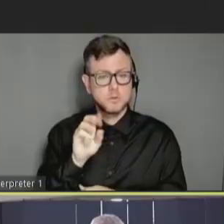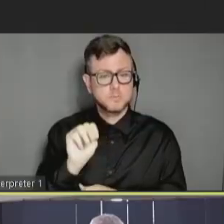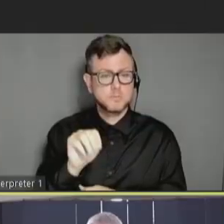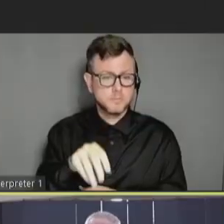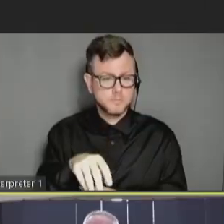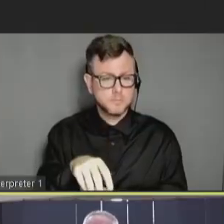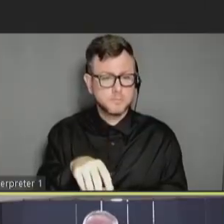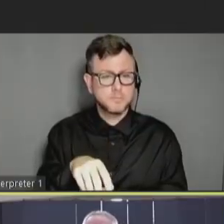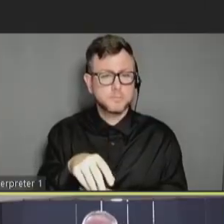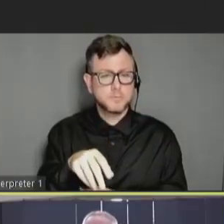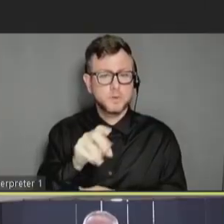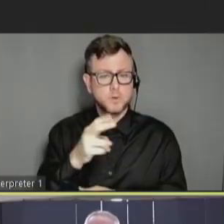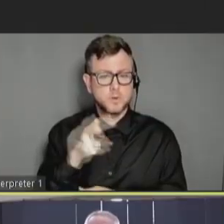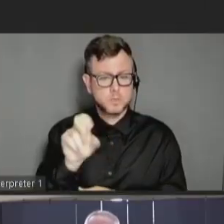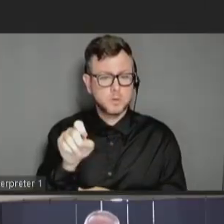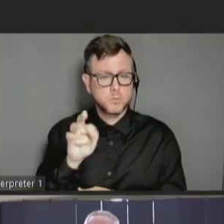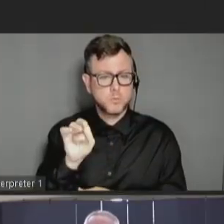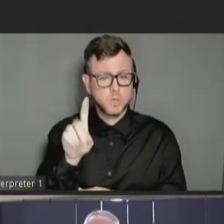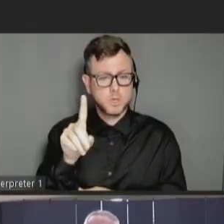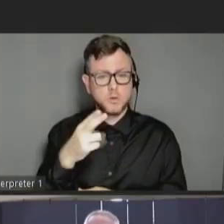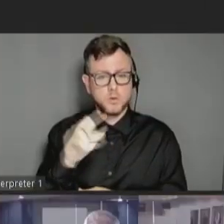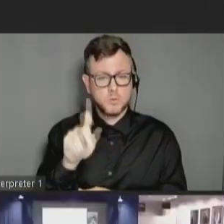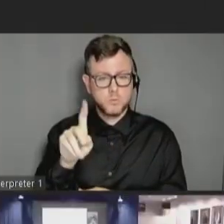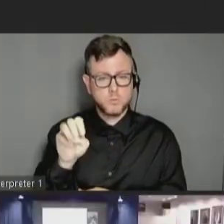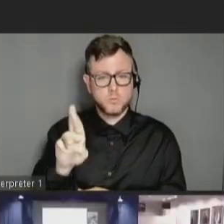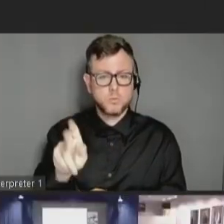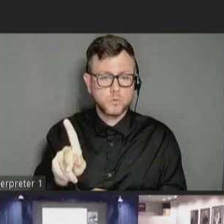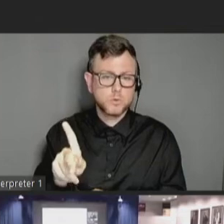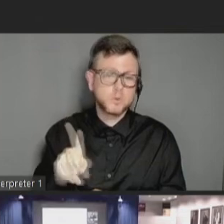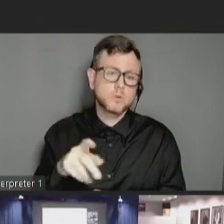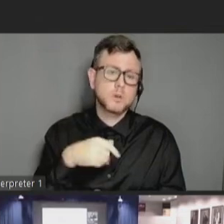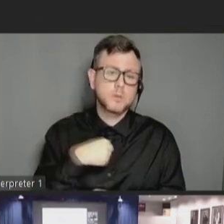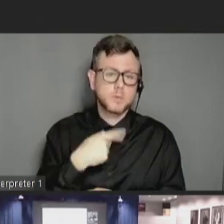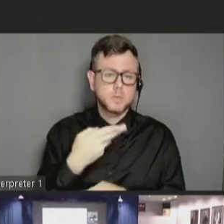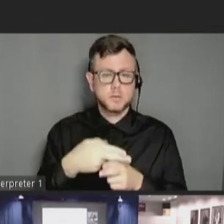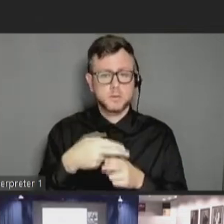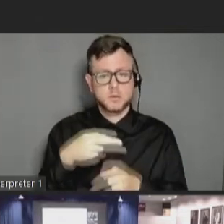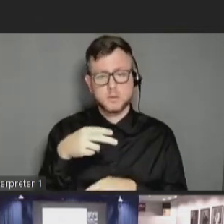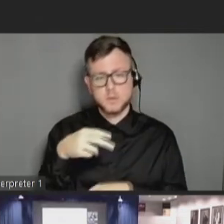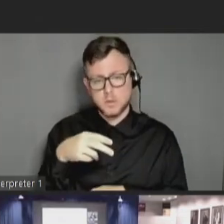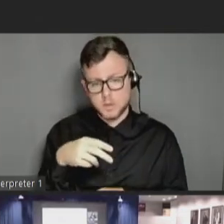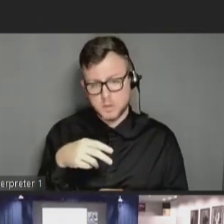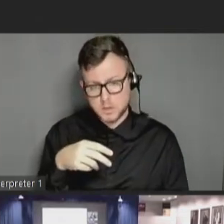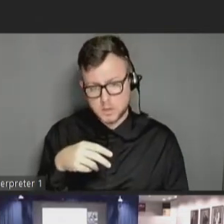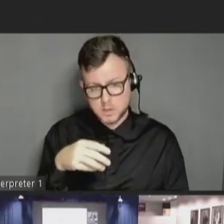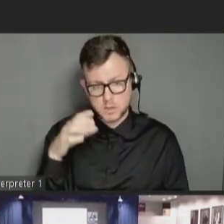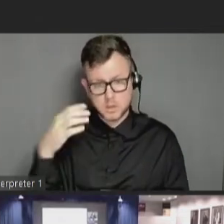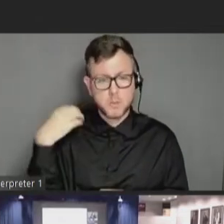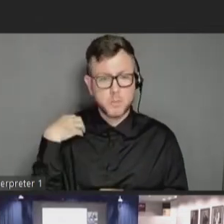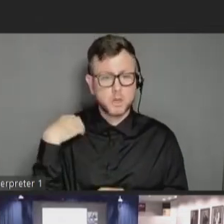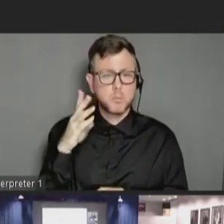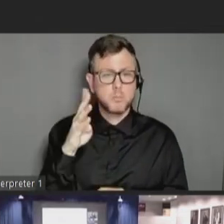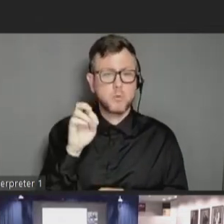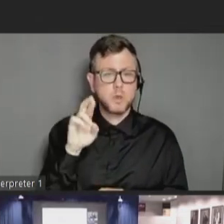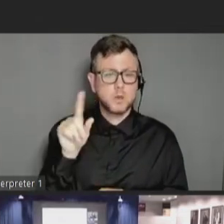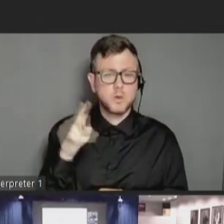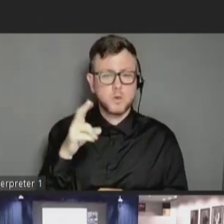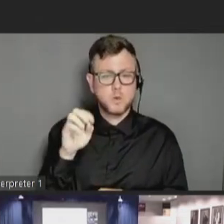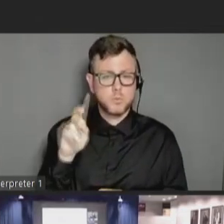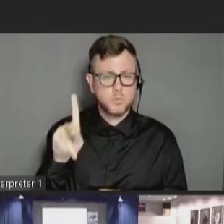Brenda Holbrook: Yes. Hi. My name is Commander Brenda Holbrook. And I'm the liaison member